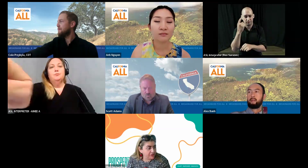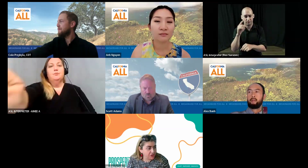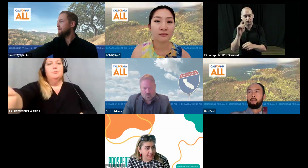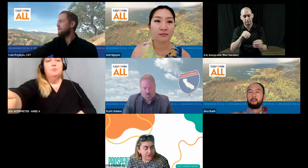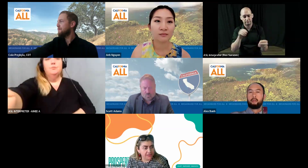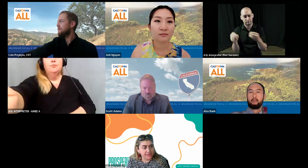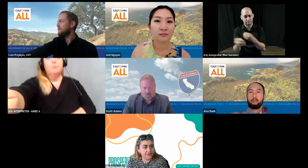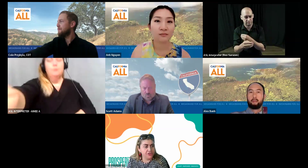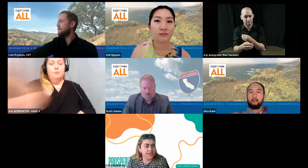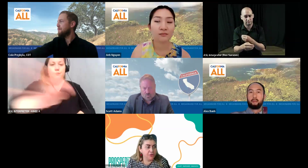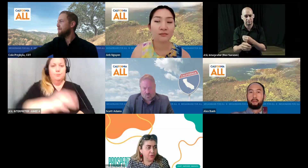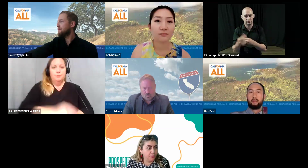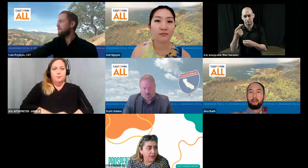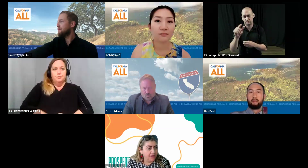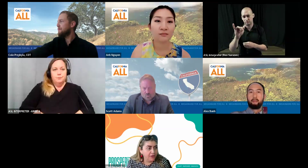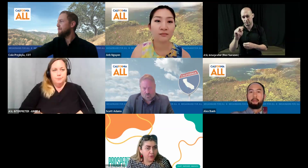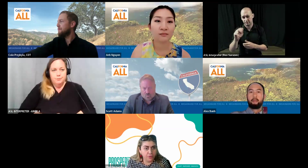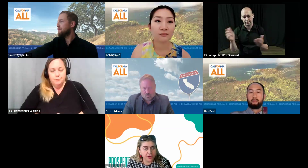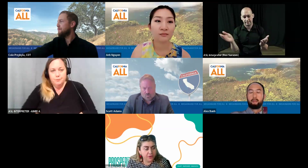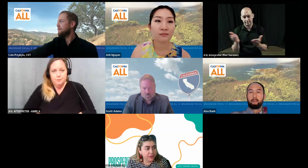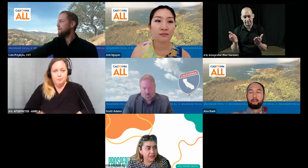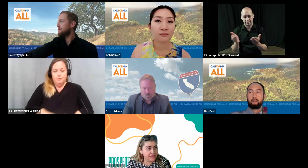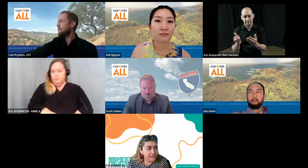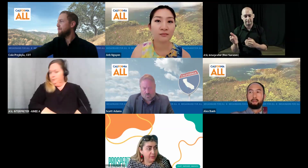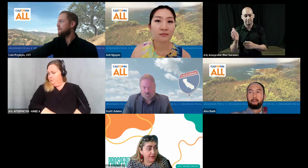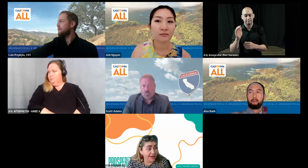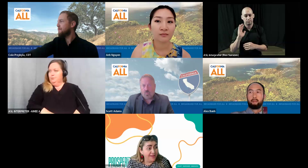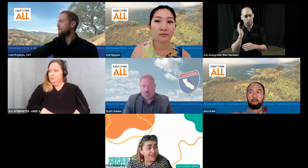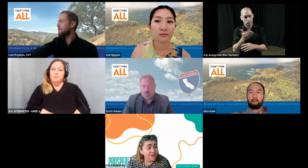mention Gina. Gina's here. She has your group, and we're both kind of working in the same area. There